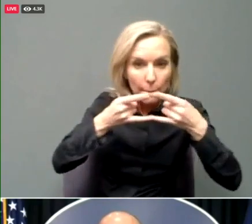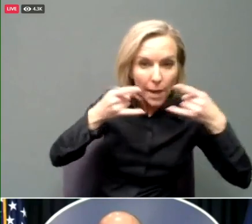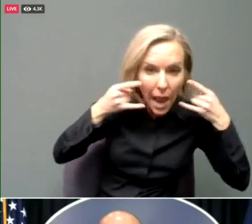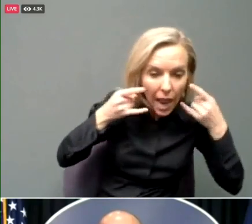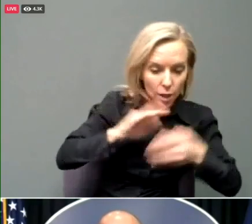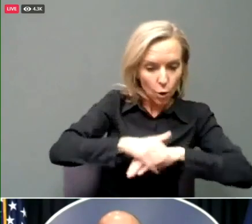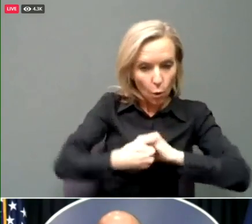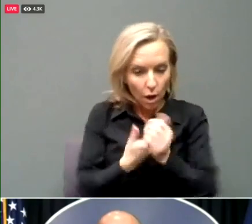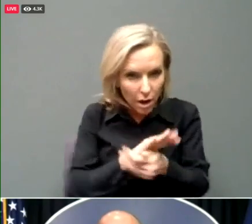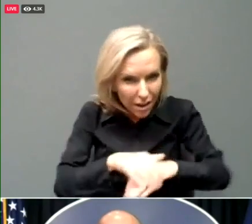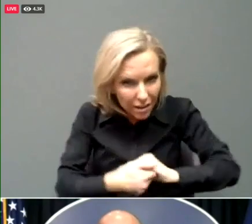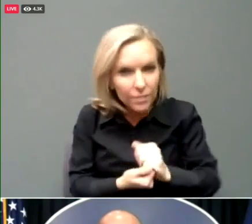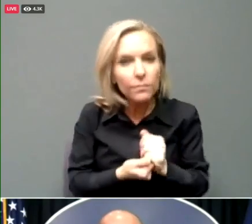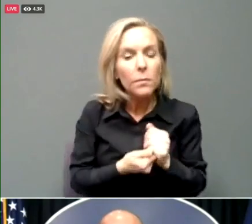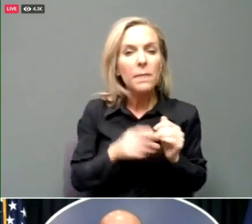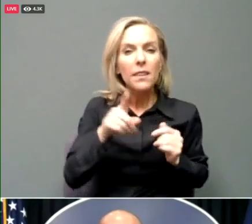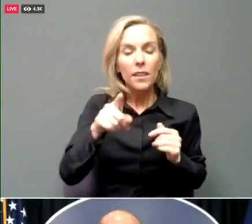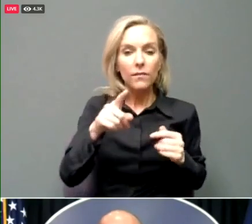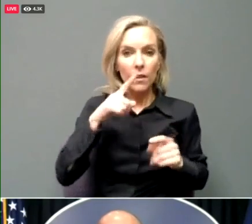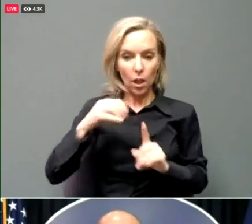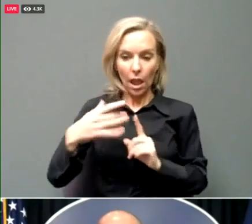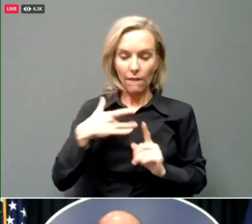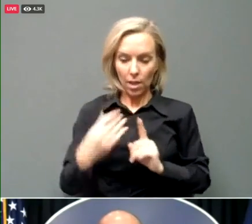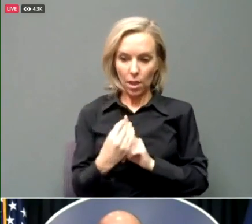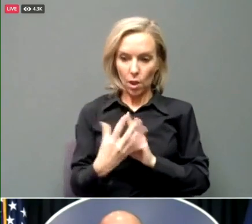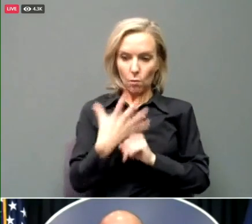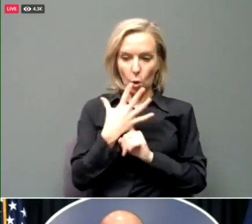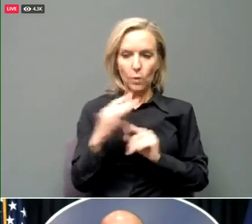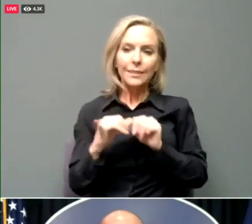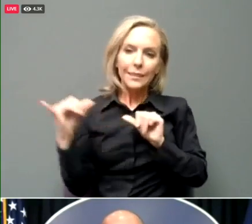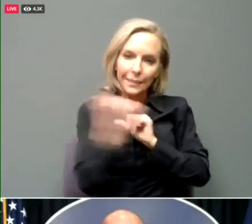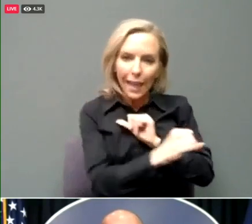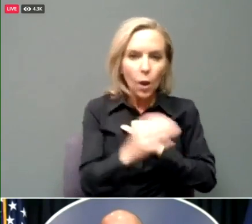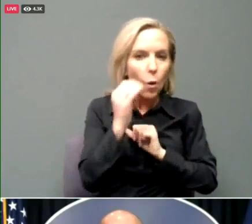please stay home in quarantine. If you have symptoms, you have fever and cough